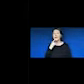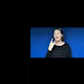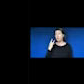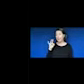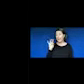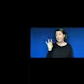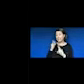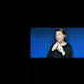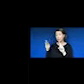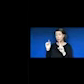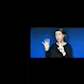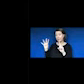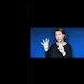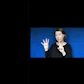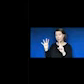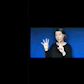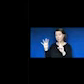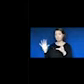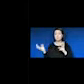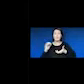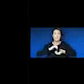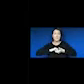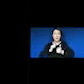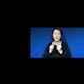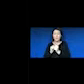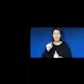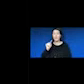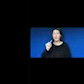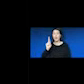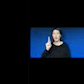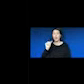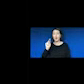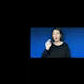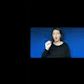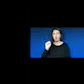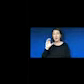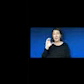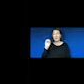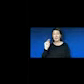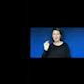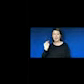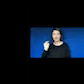a partnership with Transcen, and we are evaluating and comparing employment outcomes of individuals